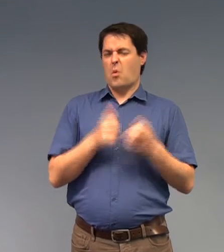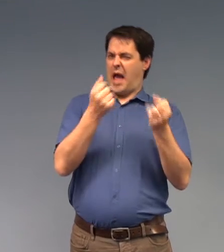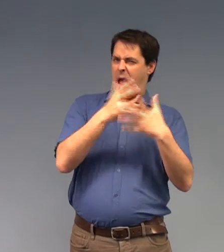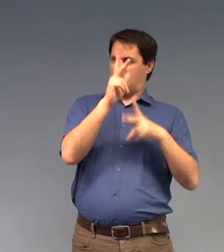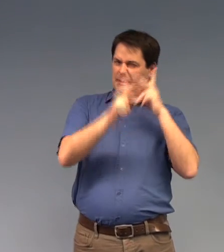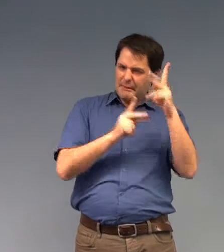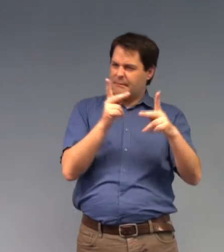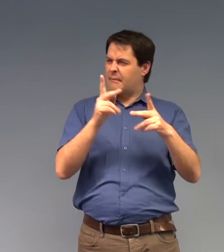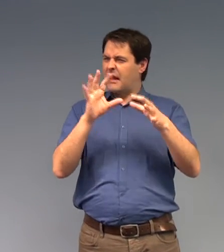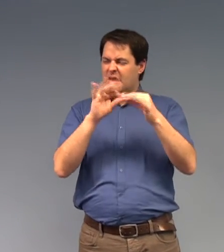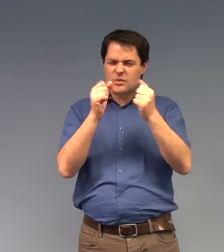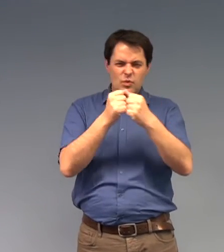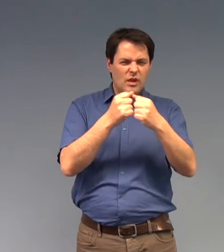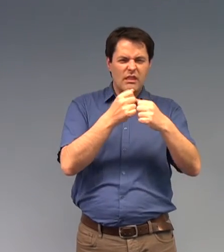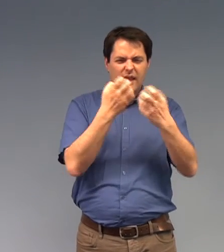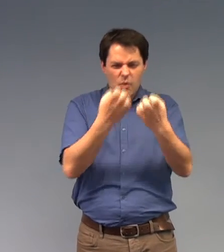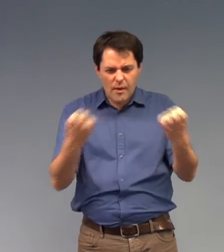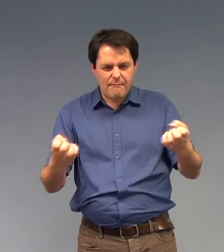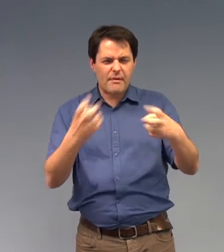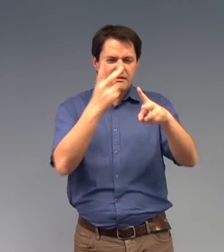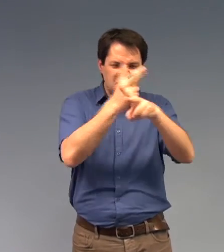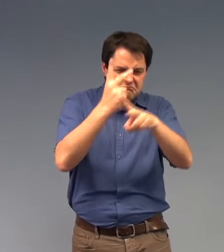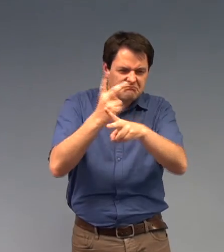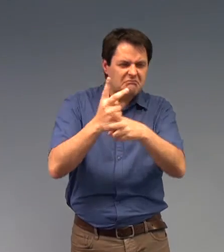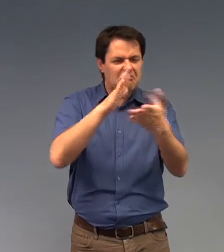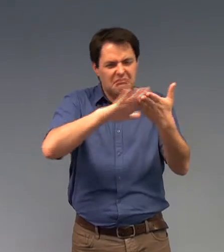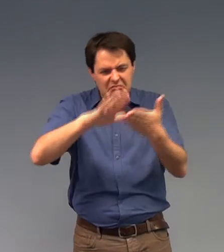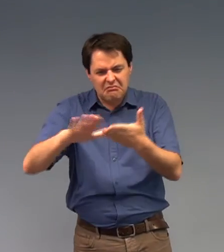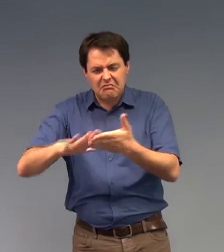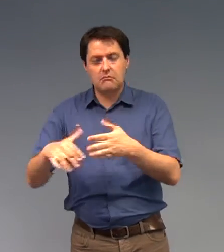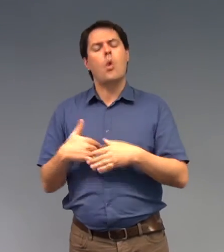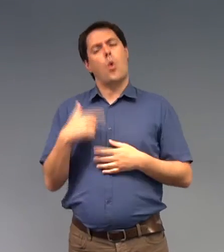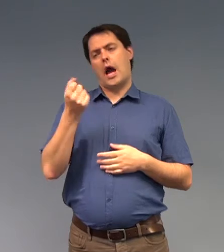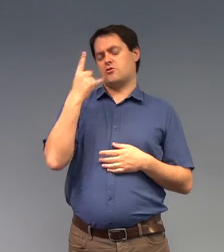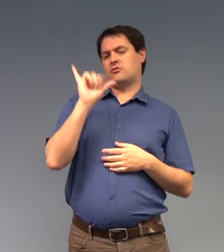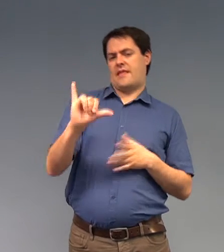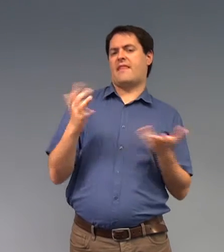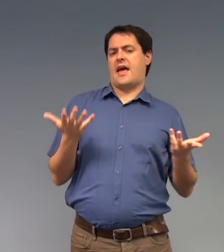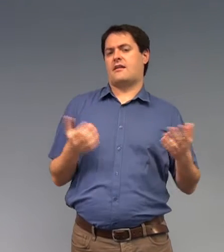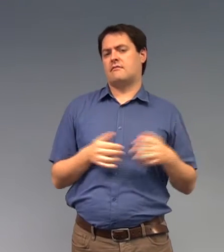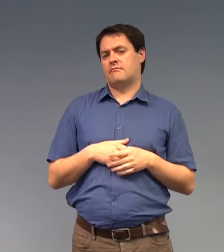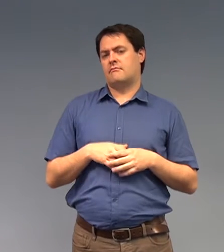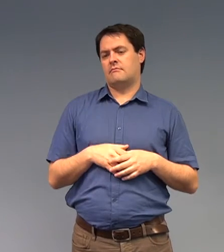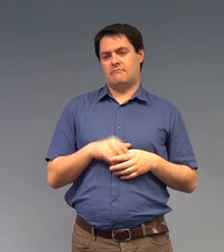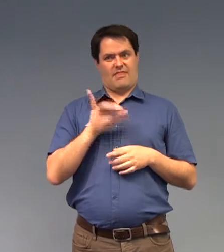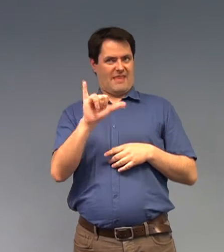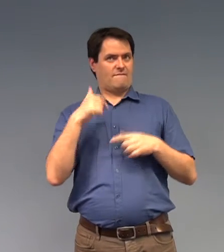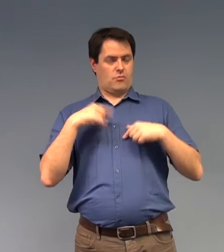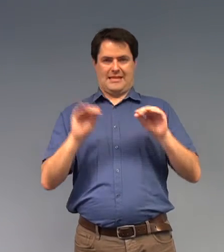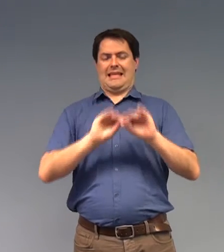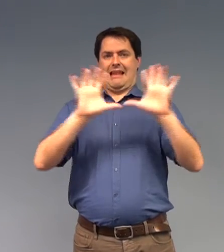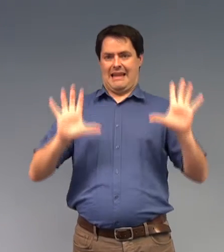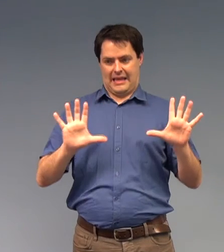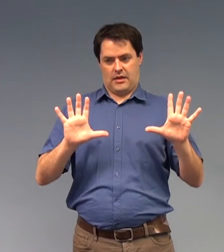"How many people do you employ to keep the place clean and maintain the equipment?" I understand that.